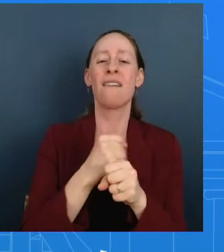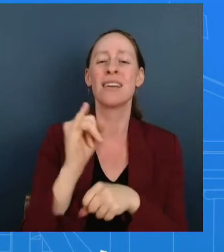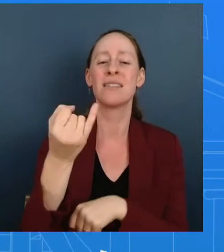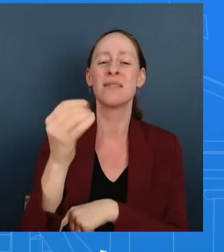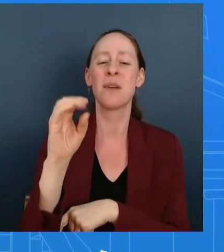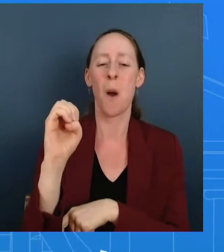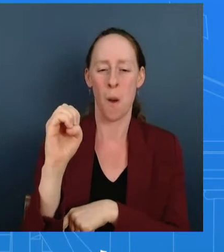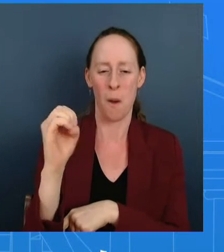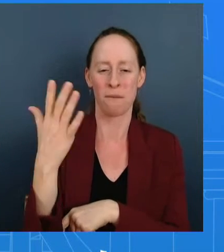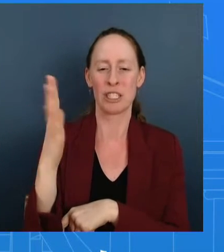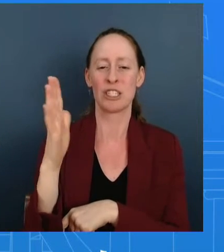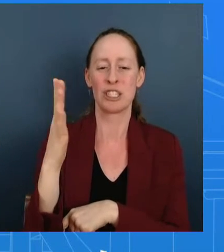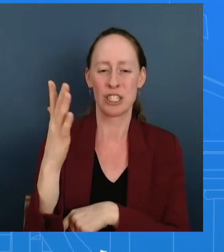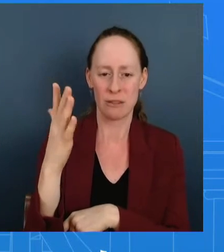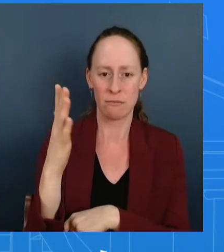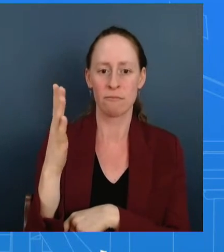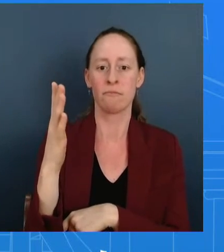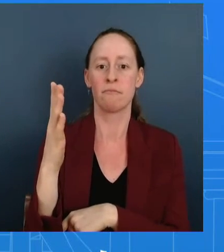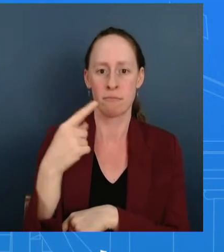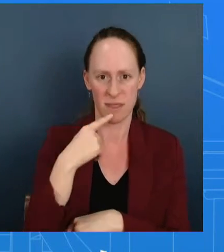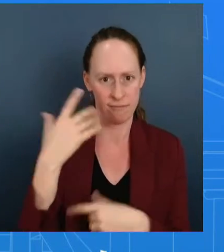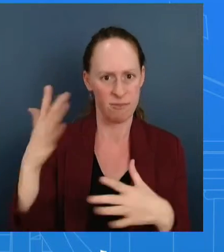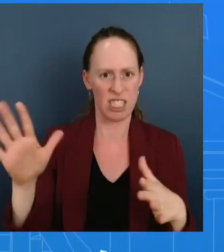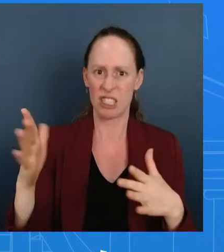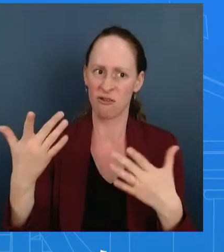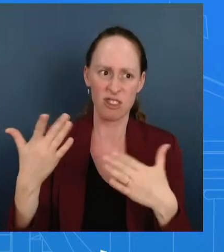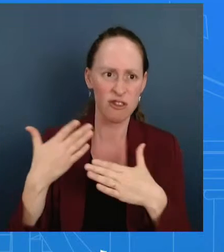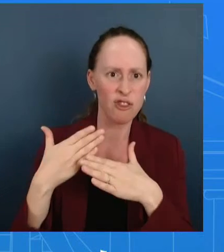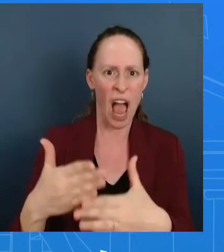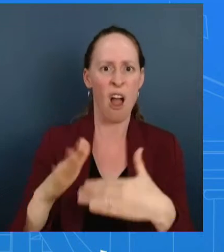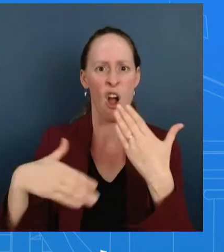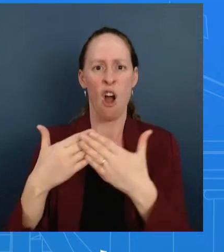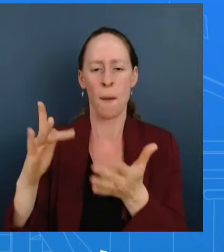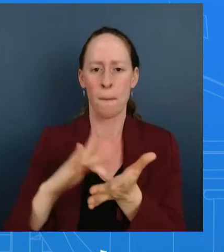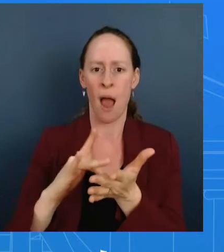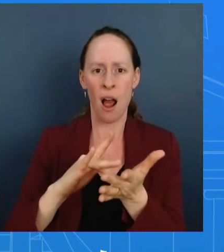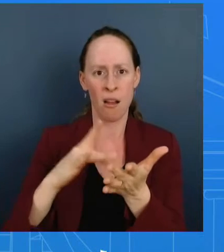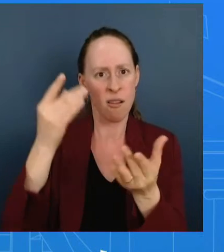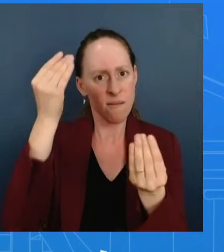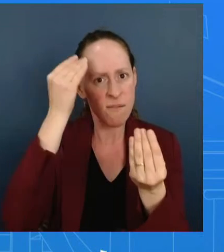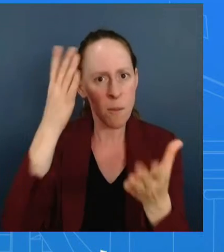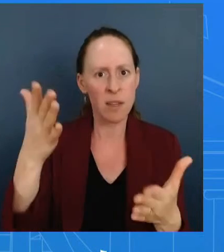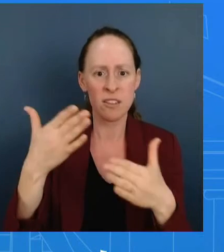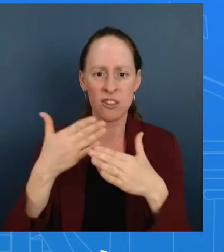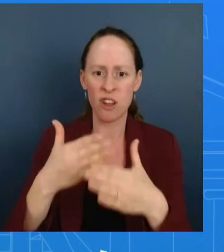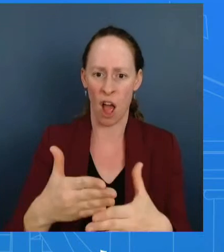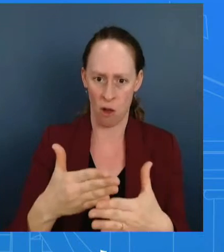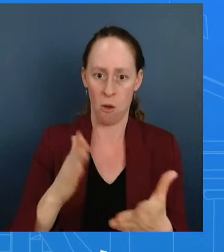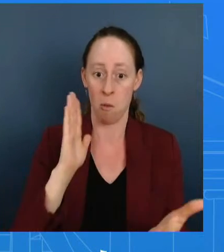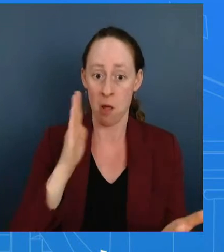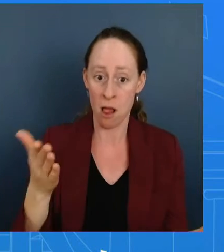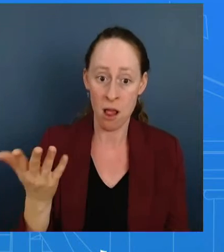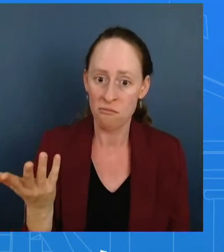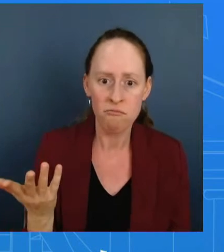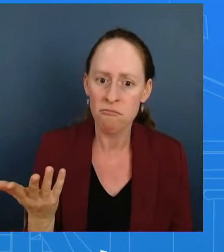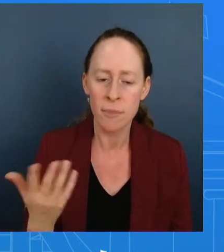is that we have shared a comprehensive medical report that is pretty detailed,